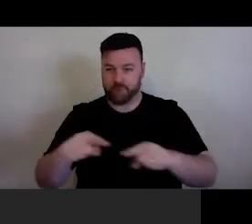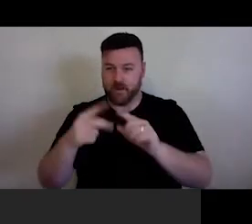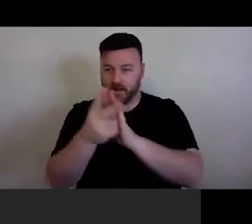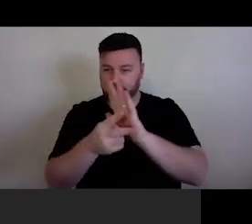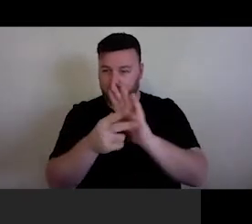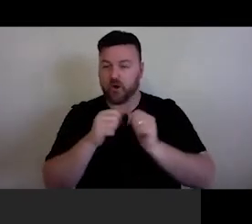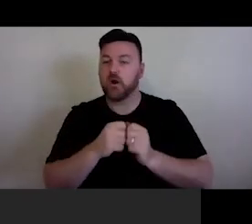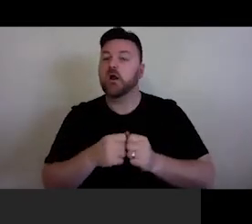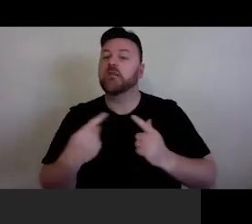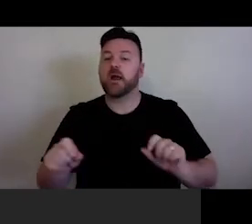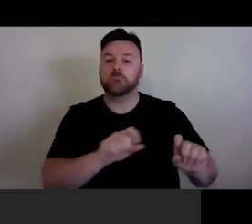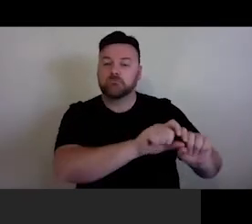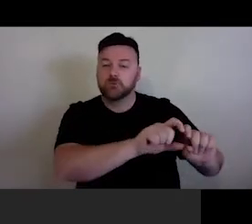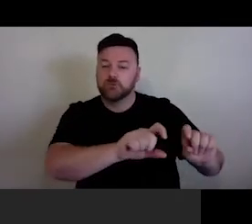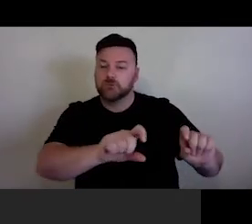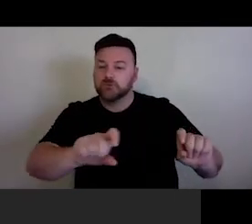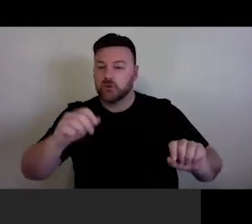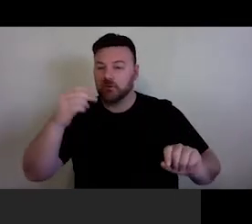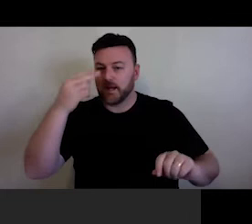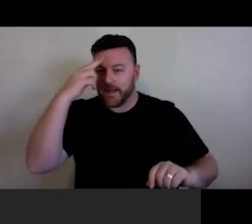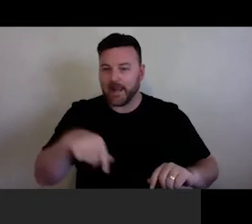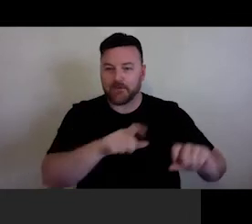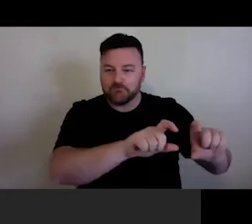information on the screen very easily and looks very professional.